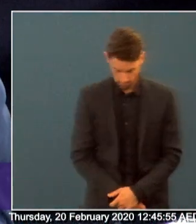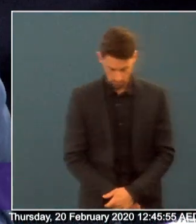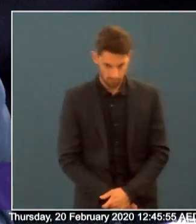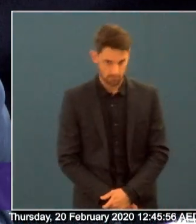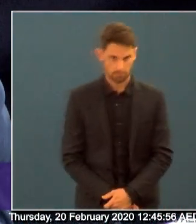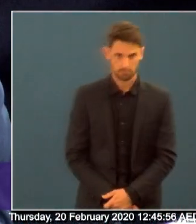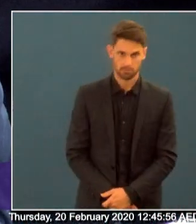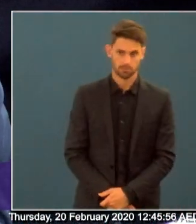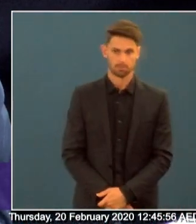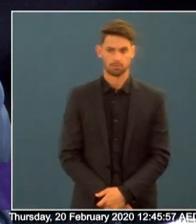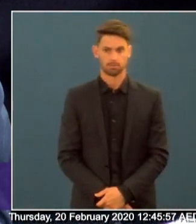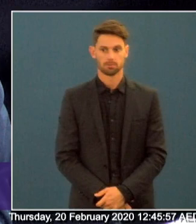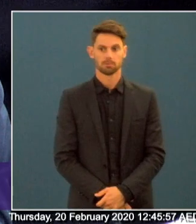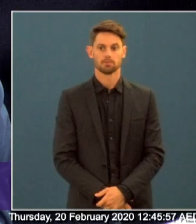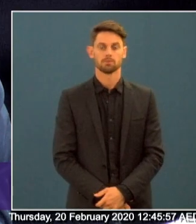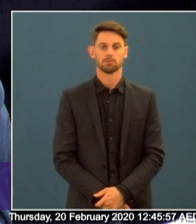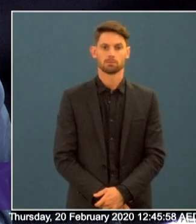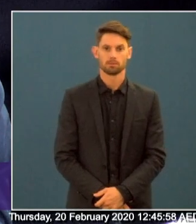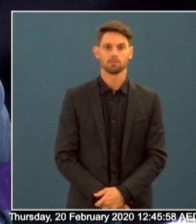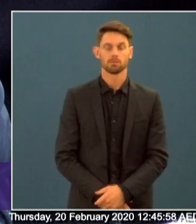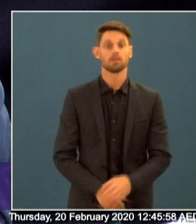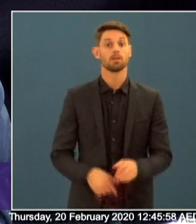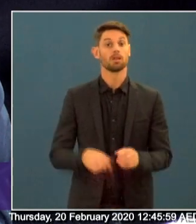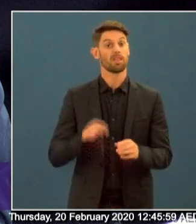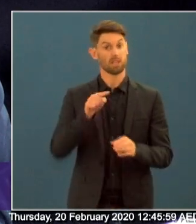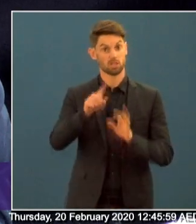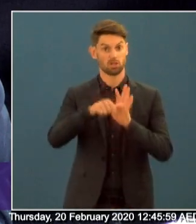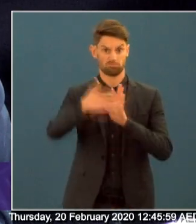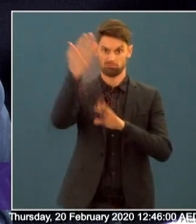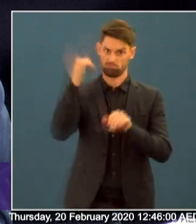insightful initiative funded by then Ageing, Disability and Home Care,